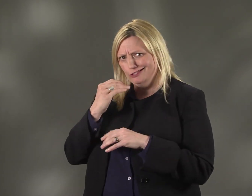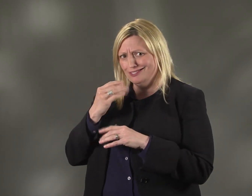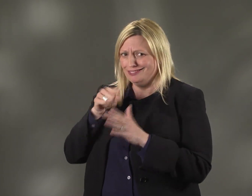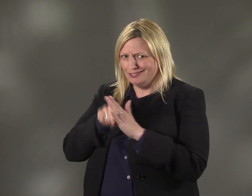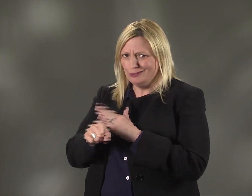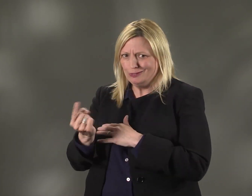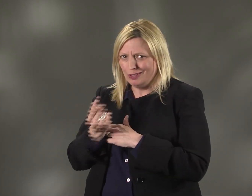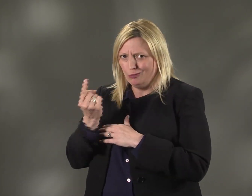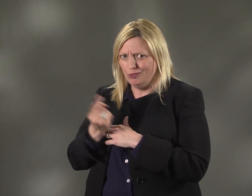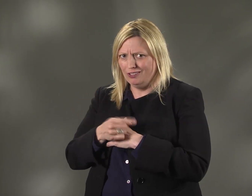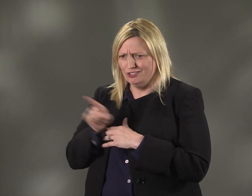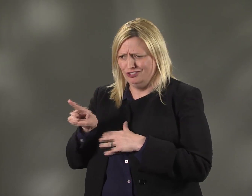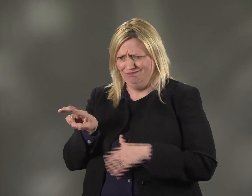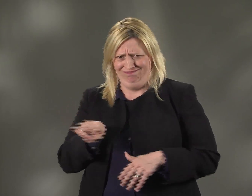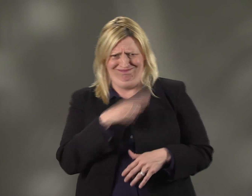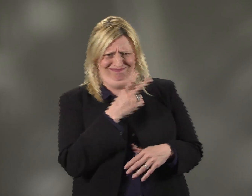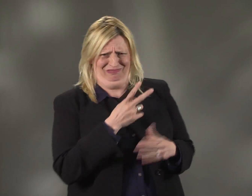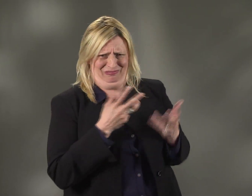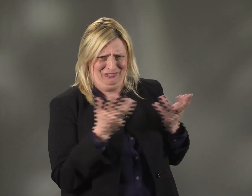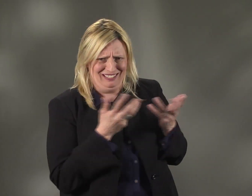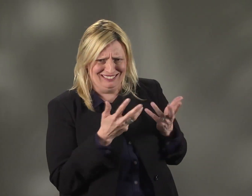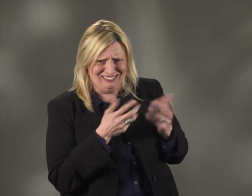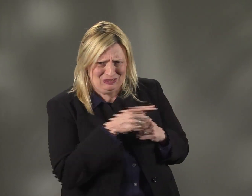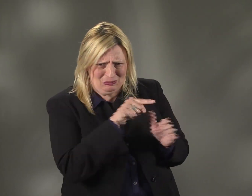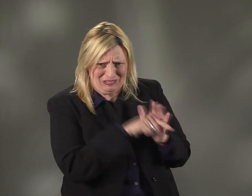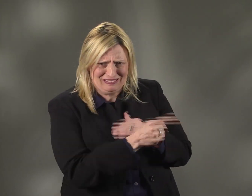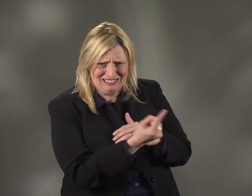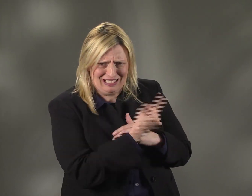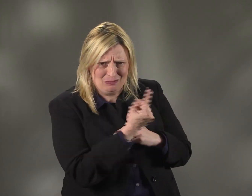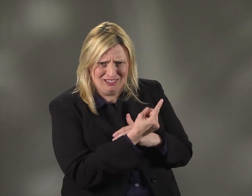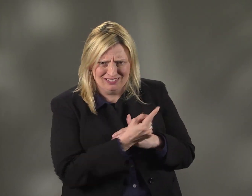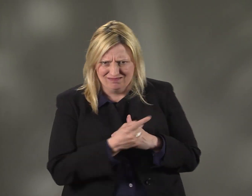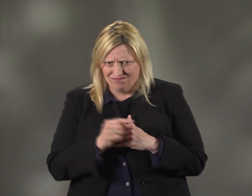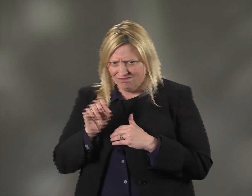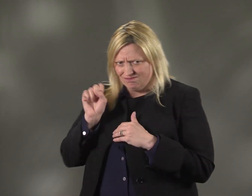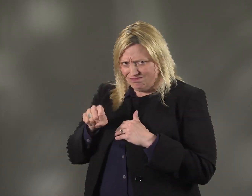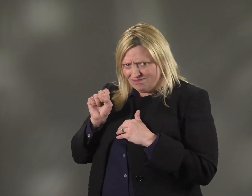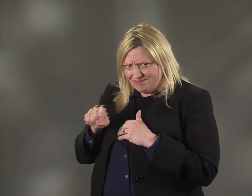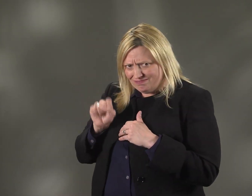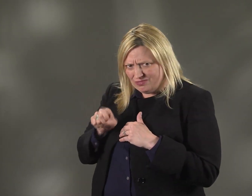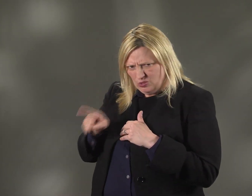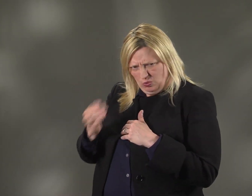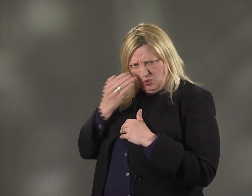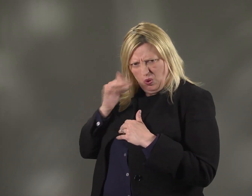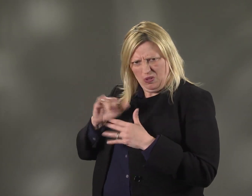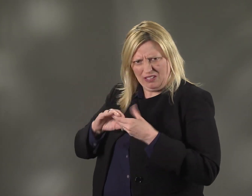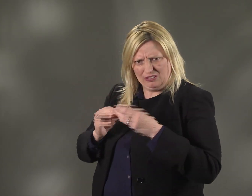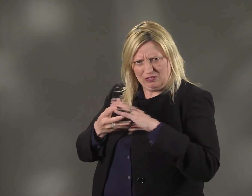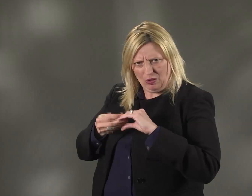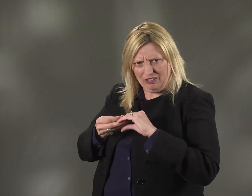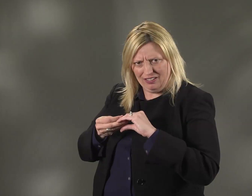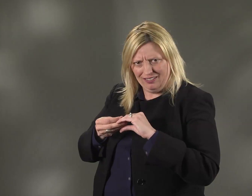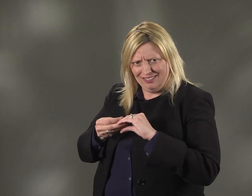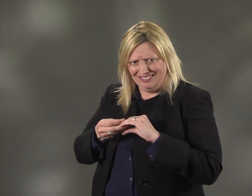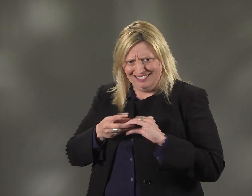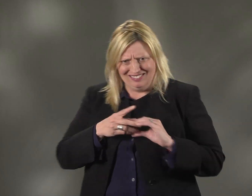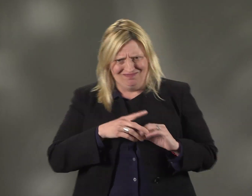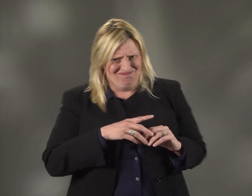because he had killed someone. I looked at him and said, "What? "You killed someone?" He said, "You know that story!"